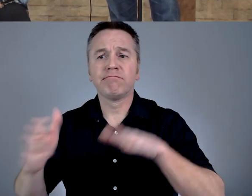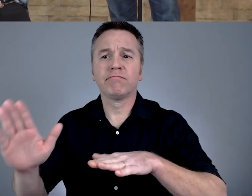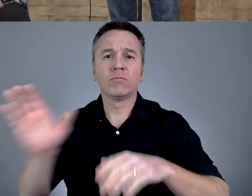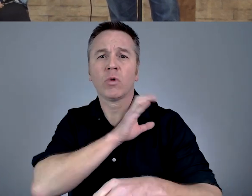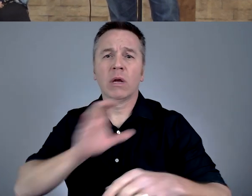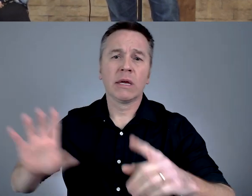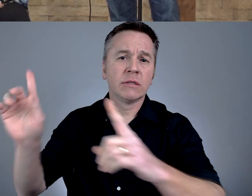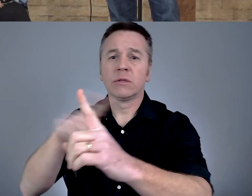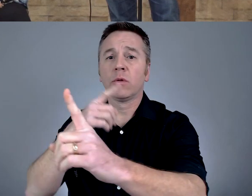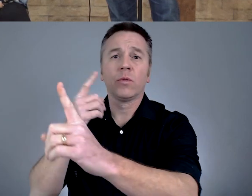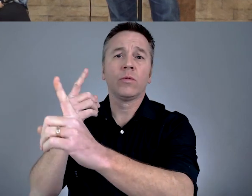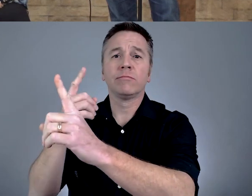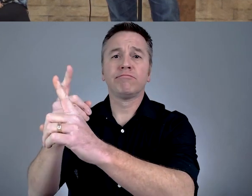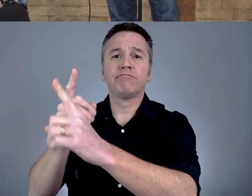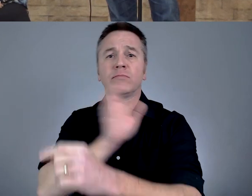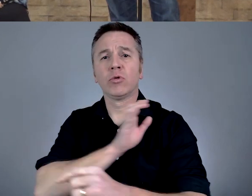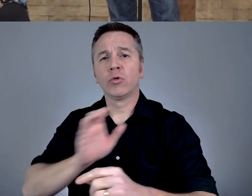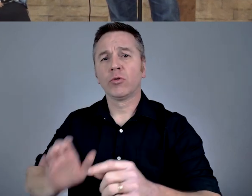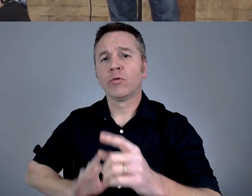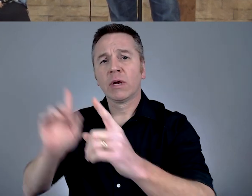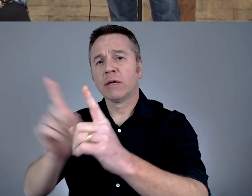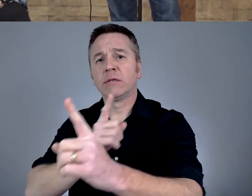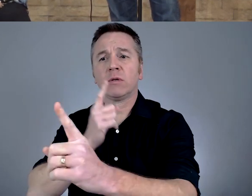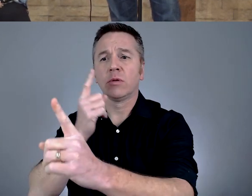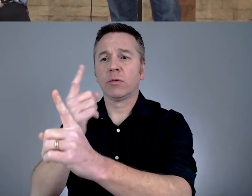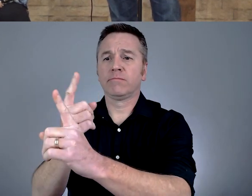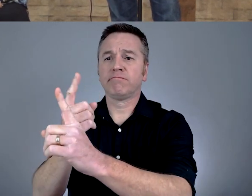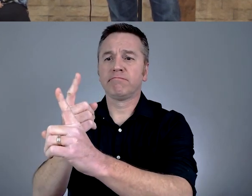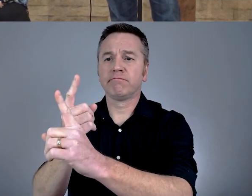Christ alone, Christ alone.